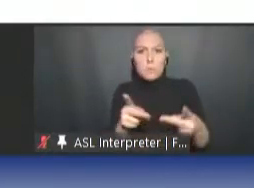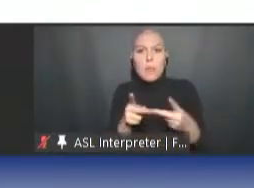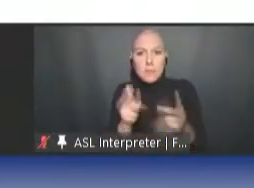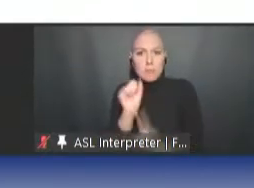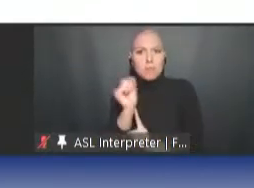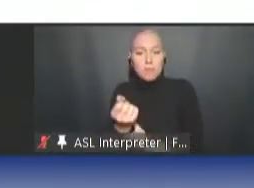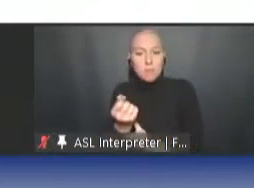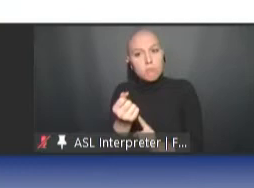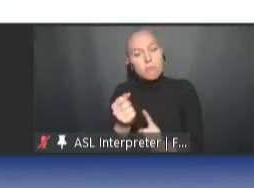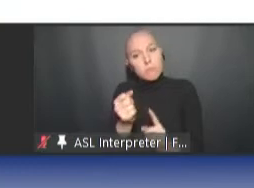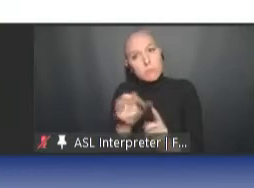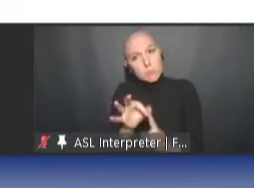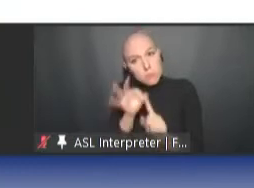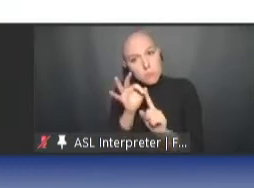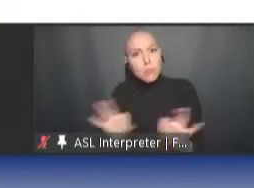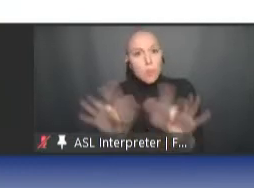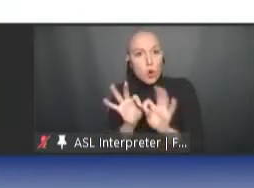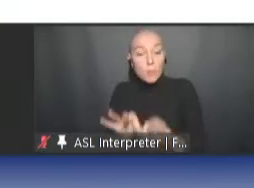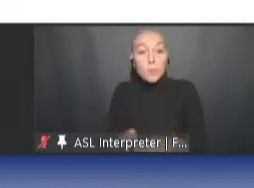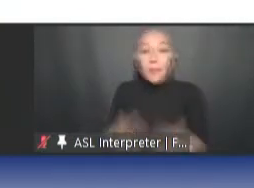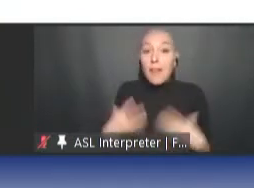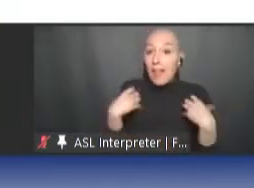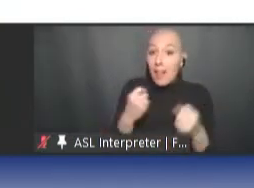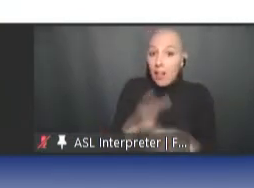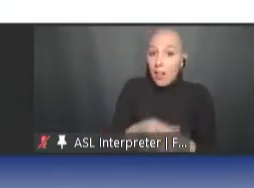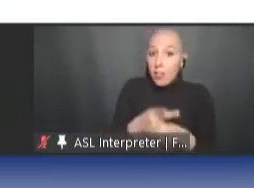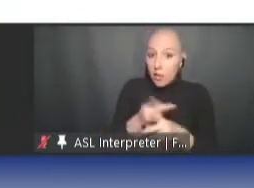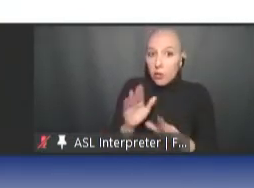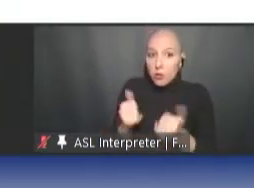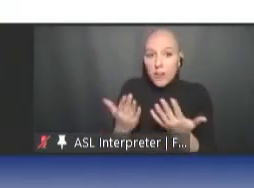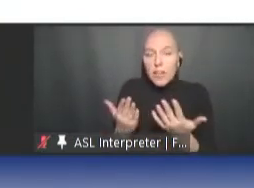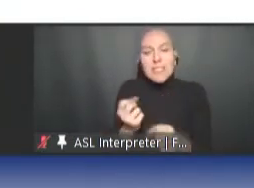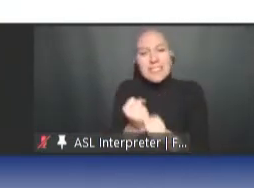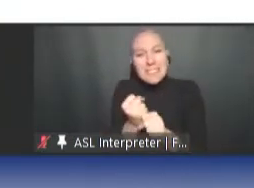providers is crucial for the safety of patients and health care workers and for the continued